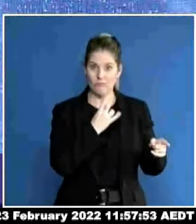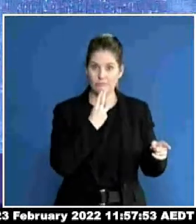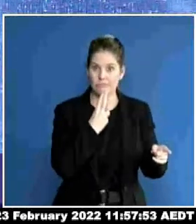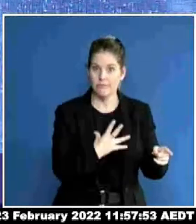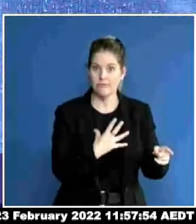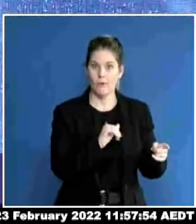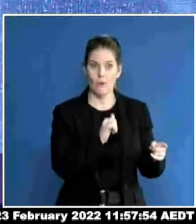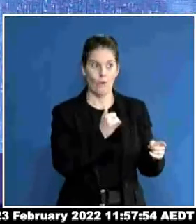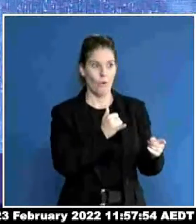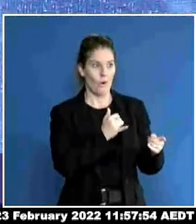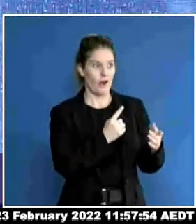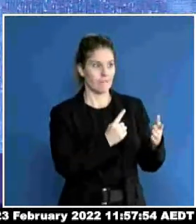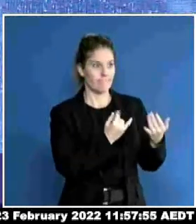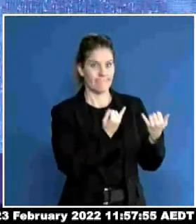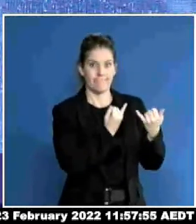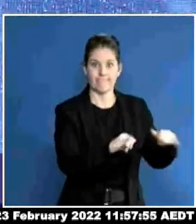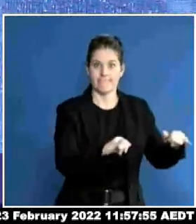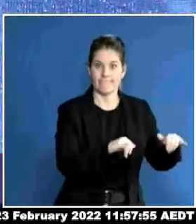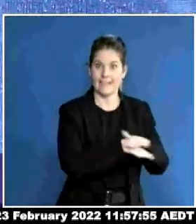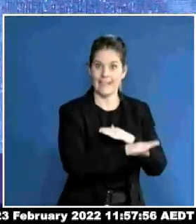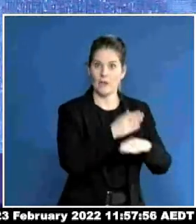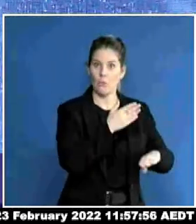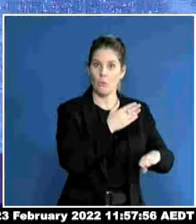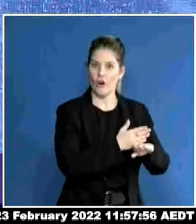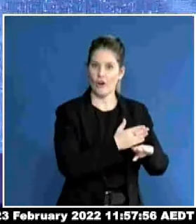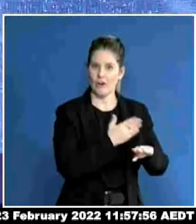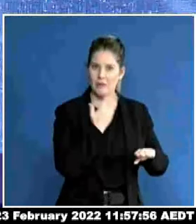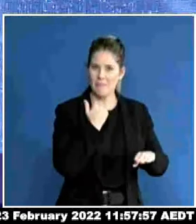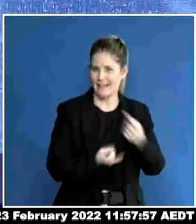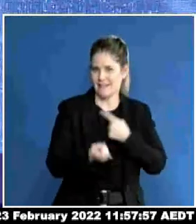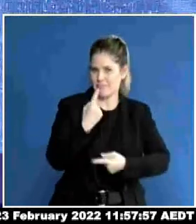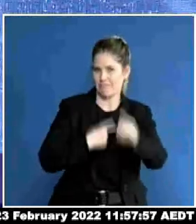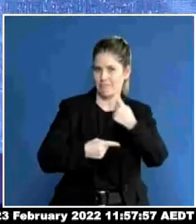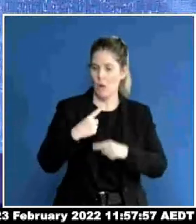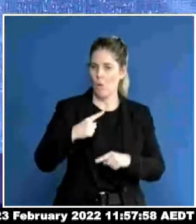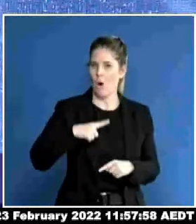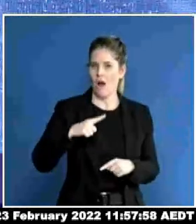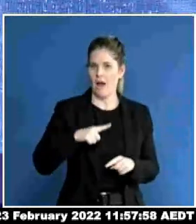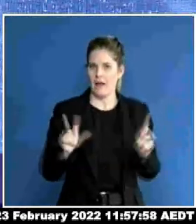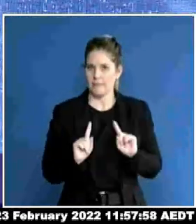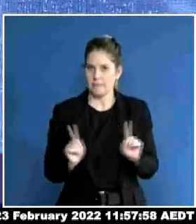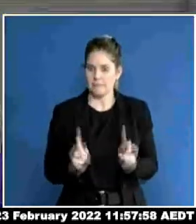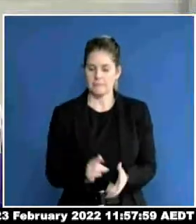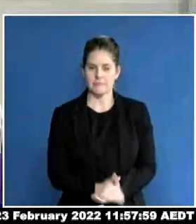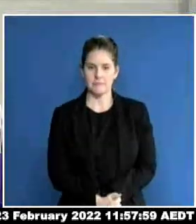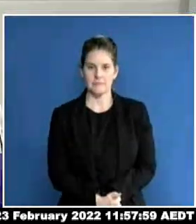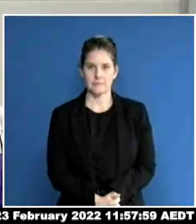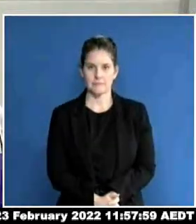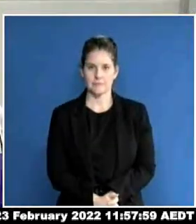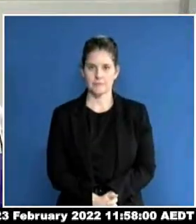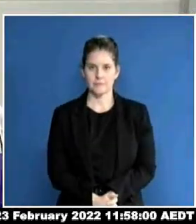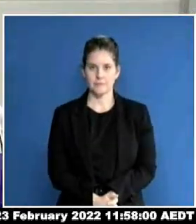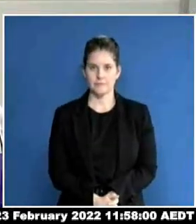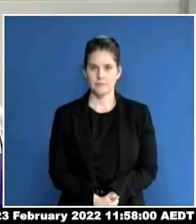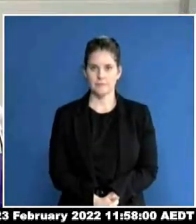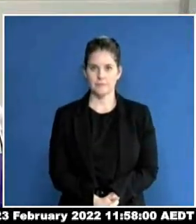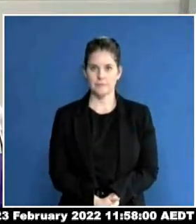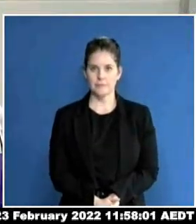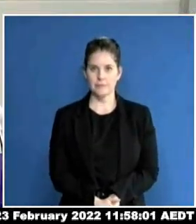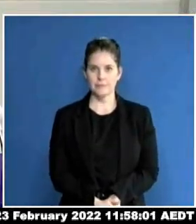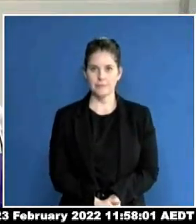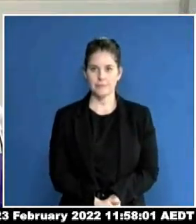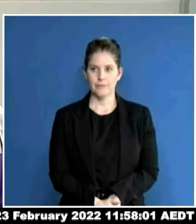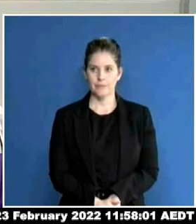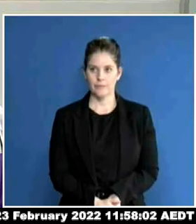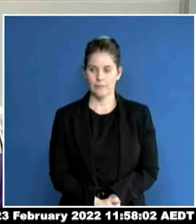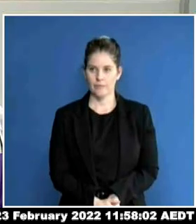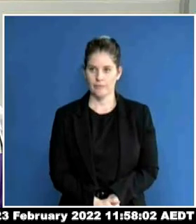Mija speaking.